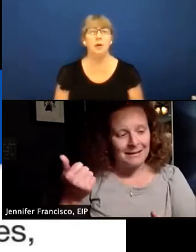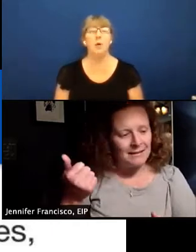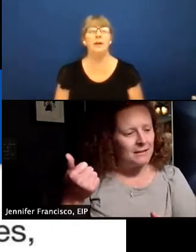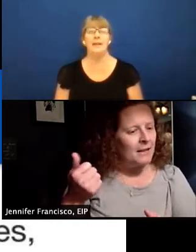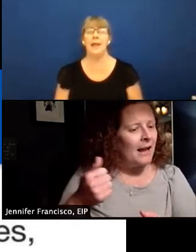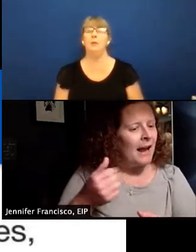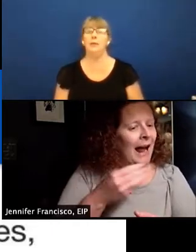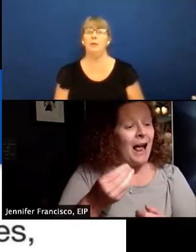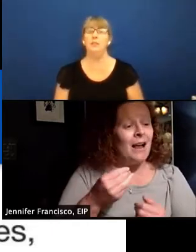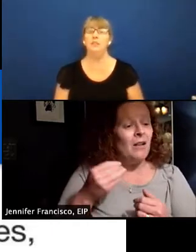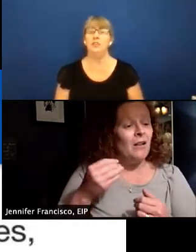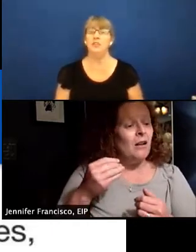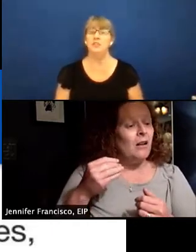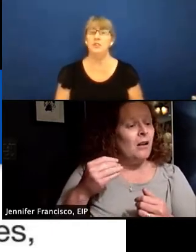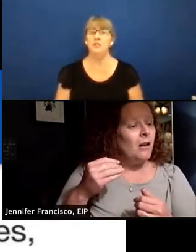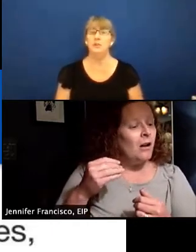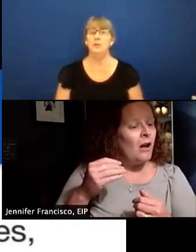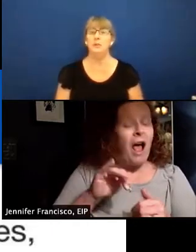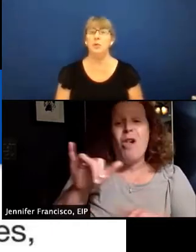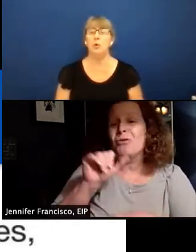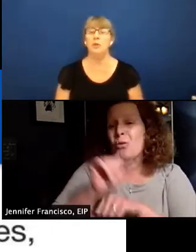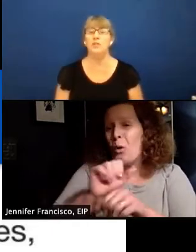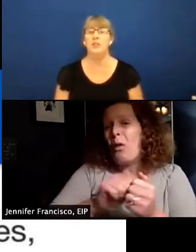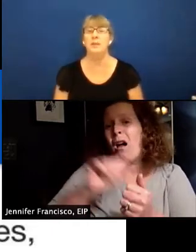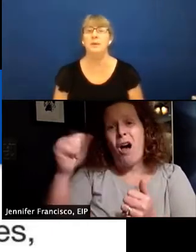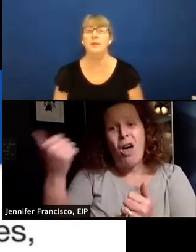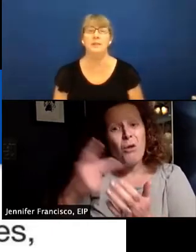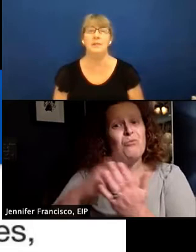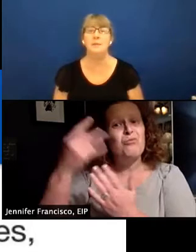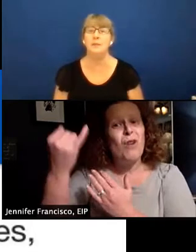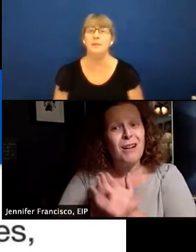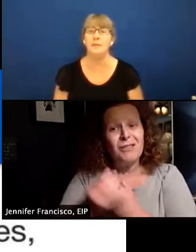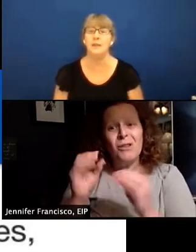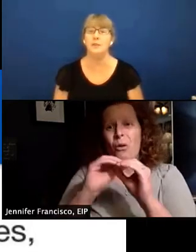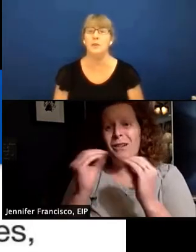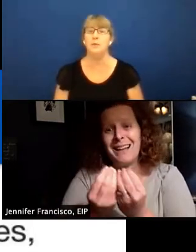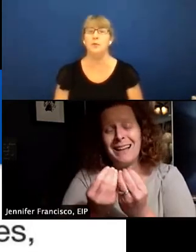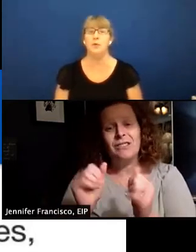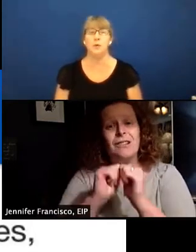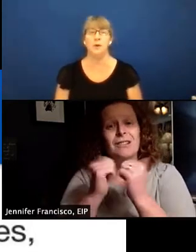or or and how we can goal is to keep it seamless as we move forward.